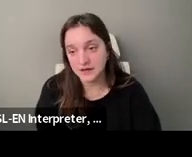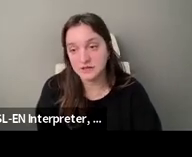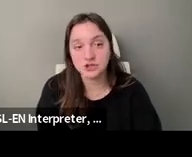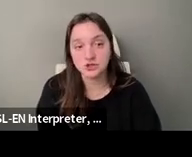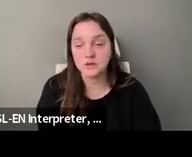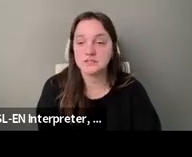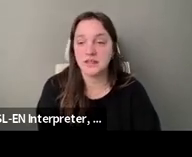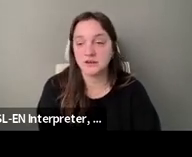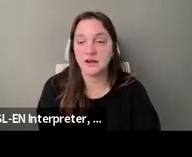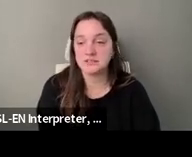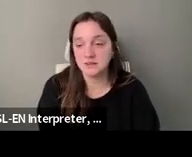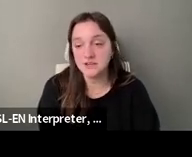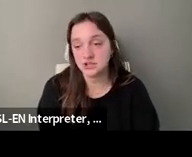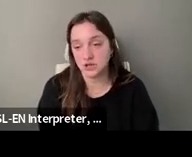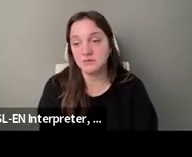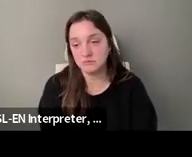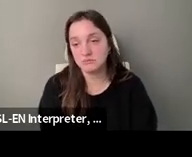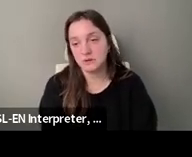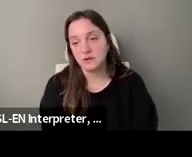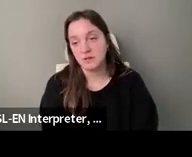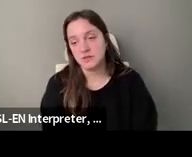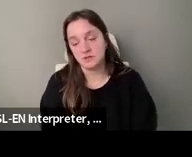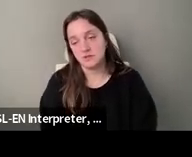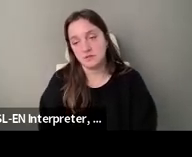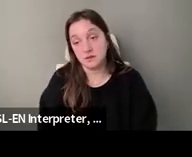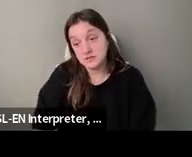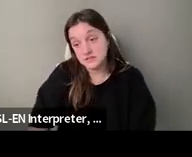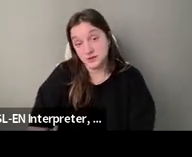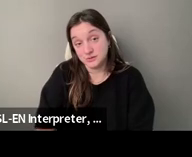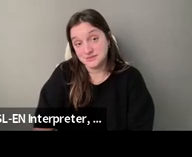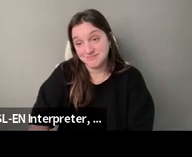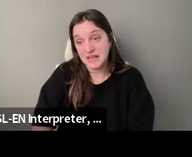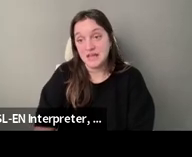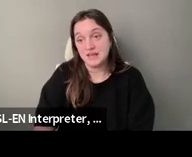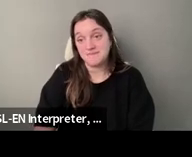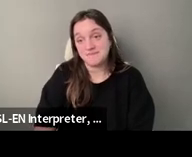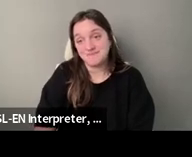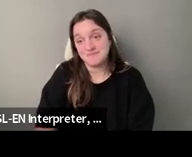it ensures that their isolation continues.